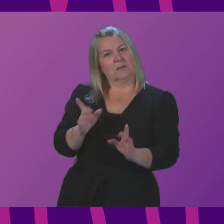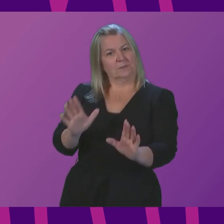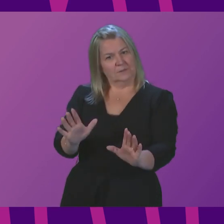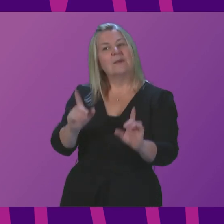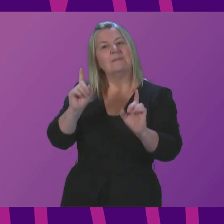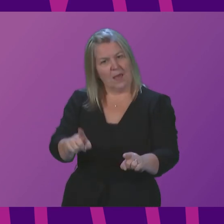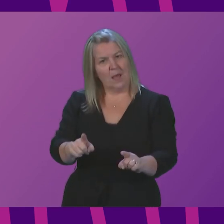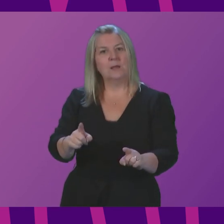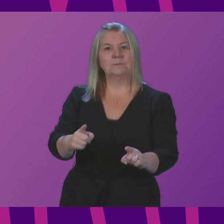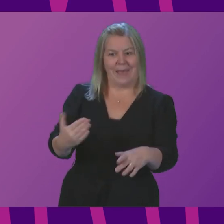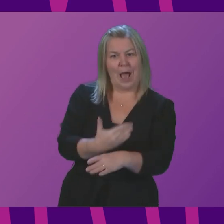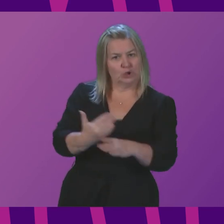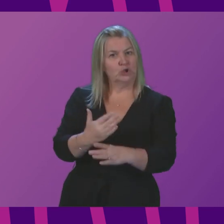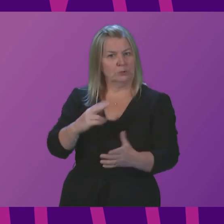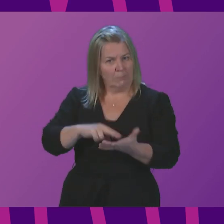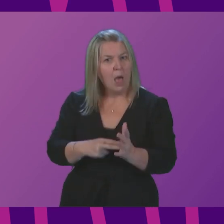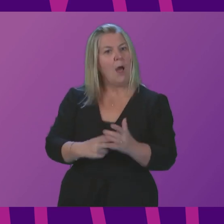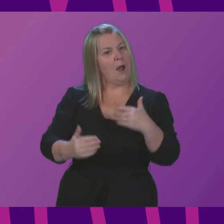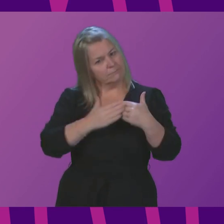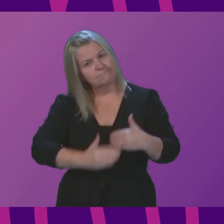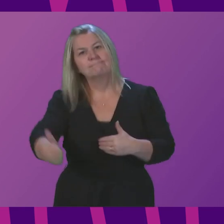Government, and the duty that we will continue to take seriously.